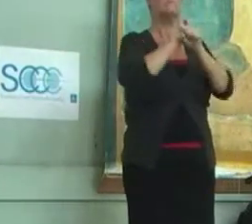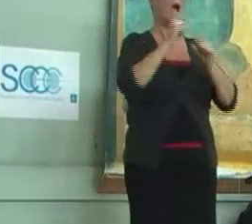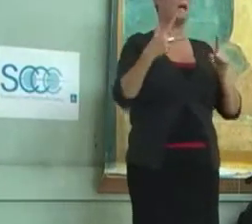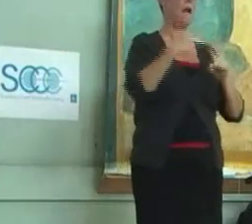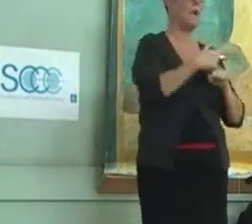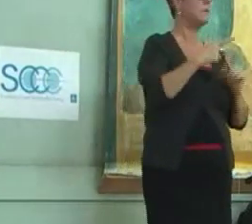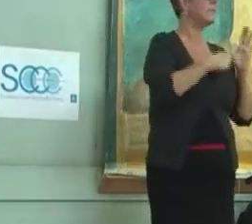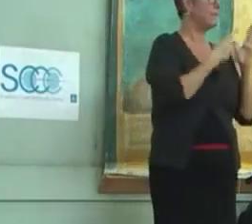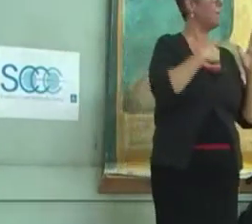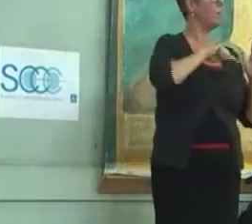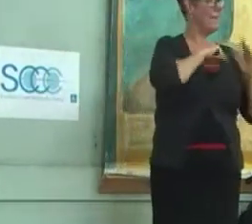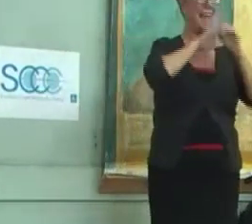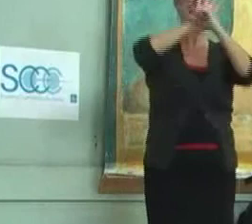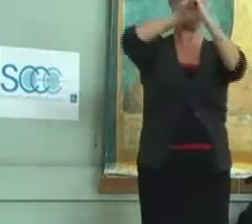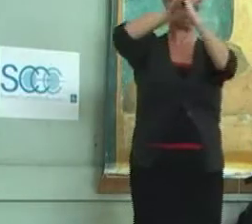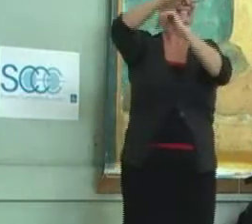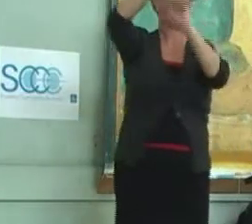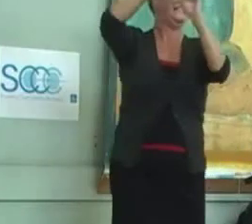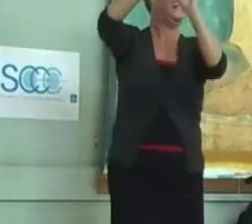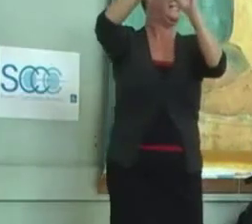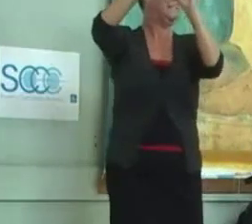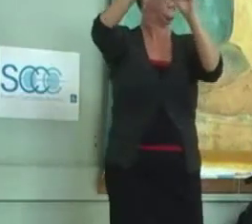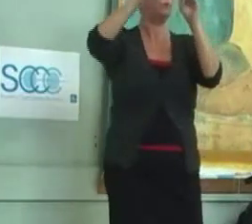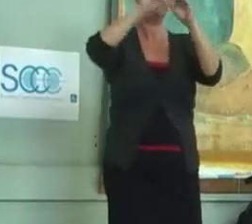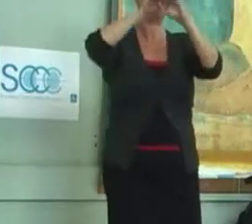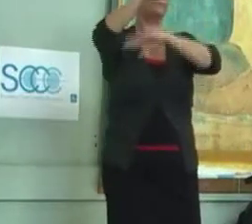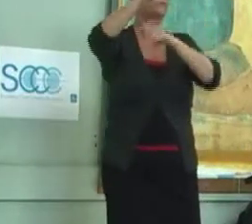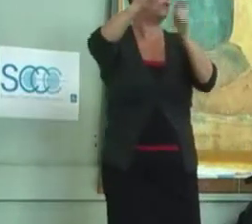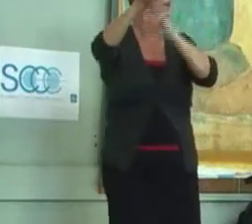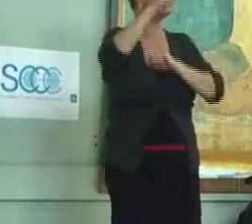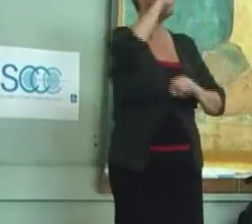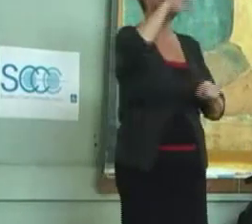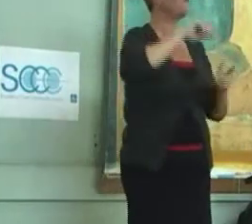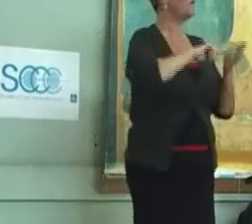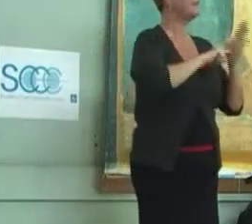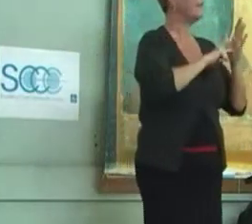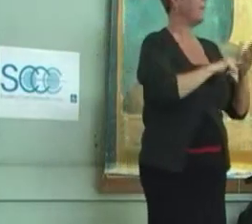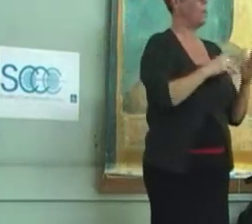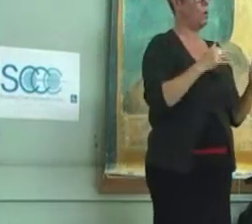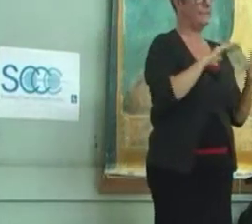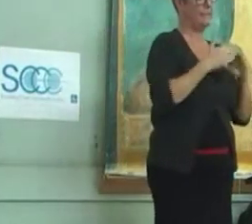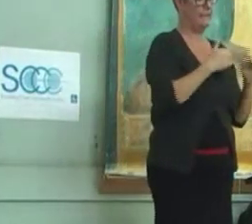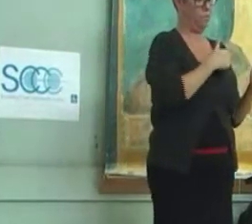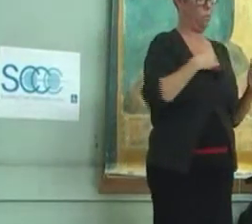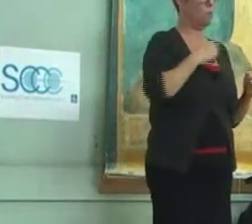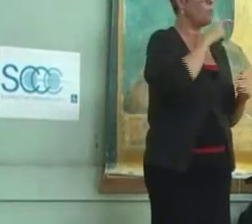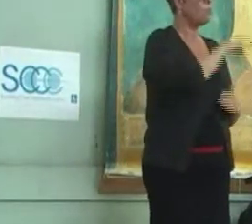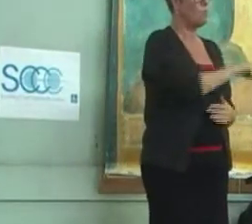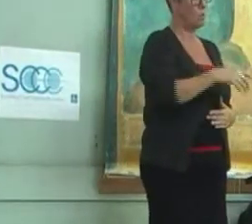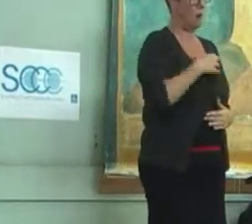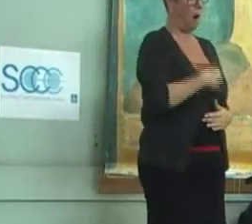For example, the city of Toronto provides a Breakfast Program for needy children in post-trauma. You know, I have said that I want to increase that